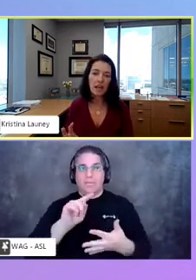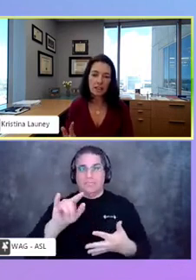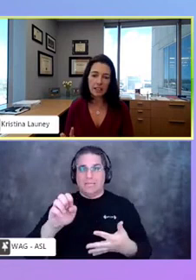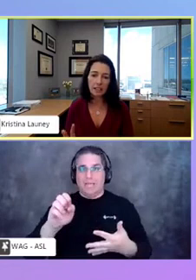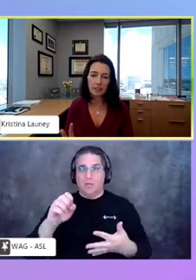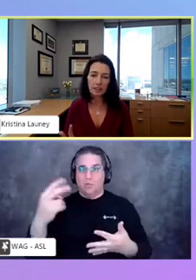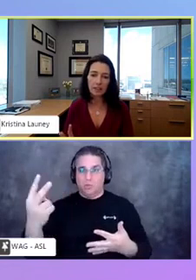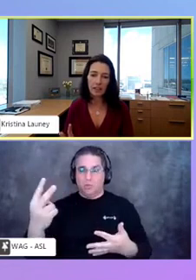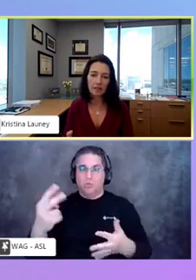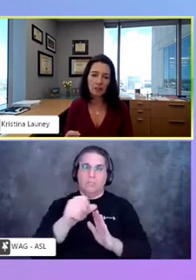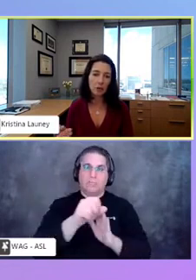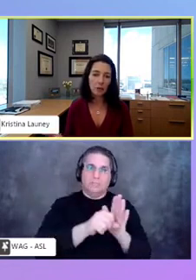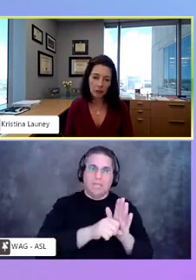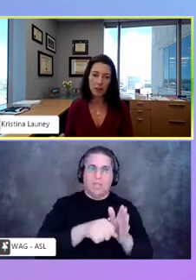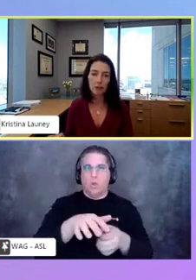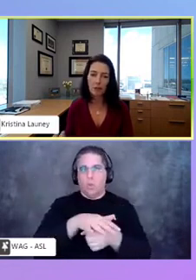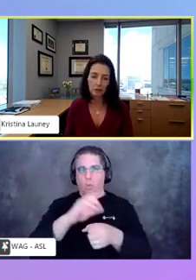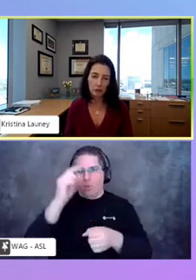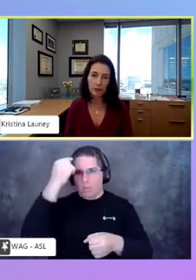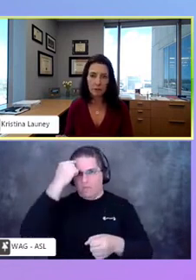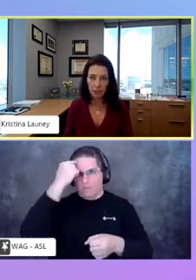employment, goes to employee and employee relationship